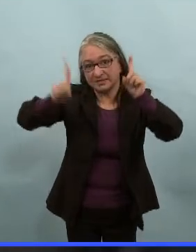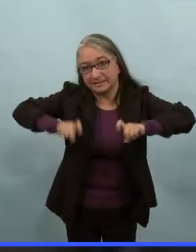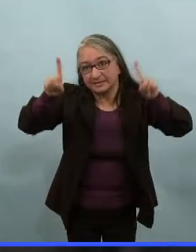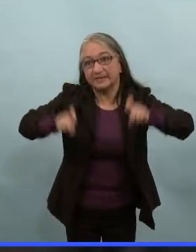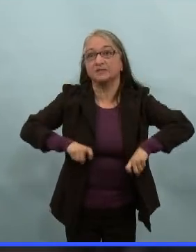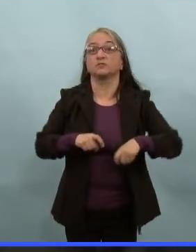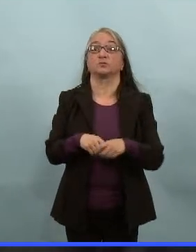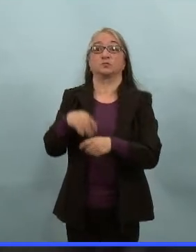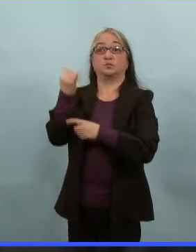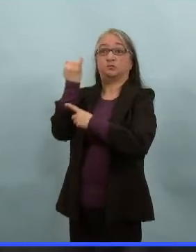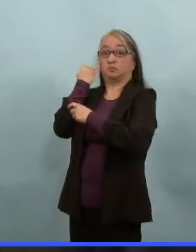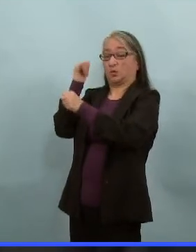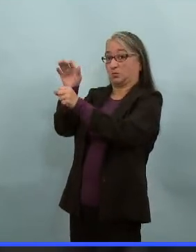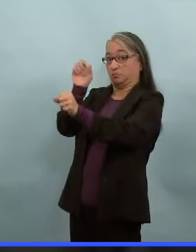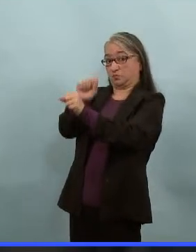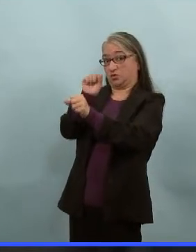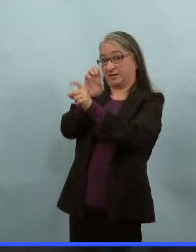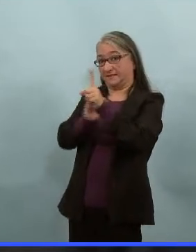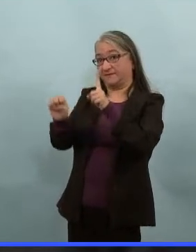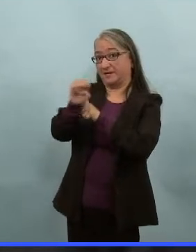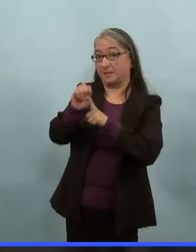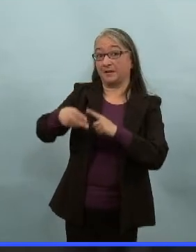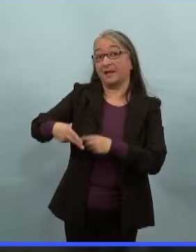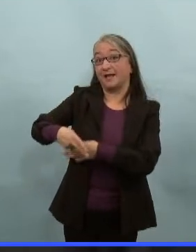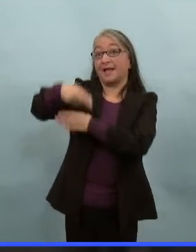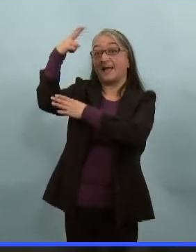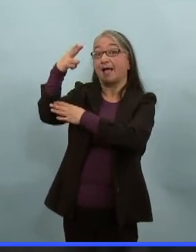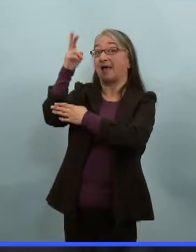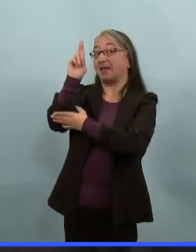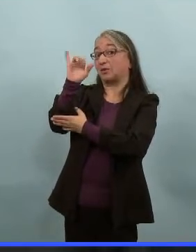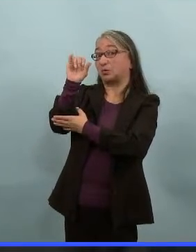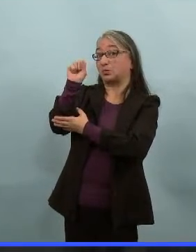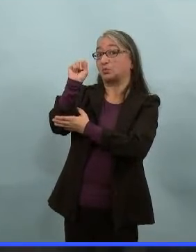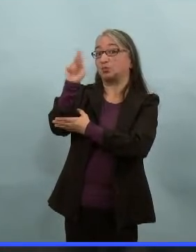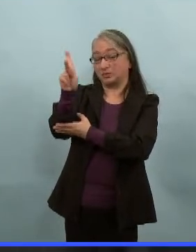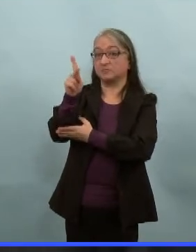able to access some testing to to add that into your repertoire to make a safe workplace happen